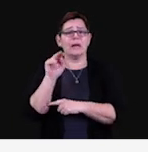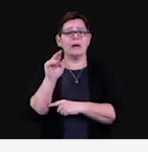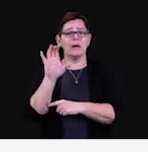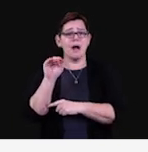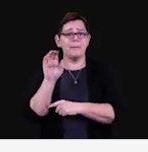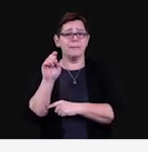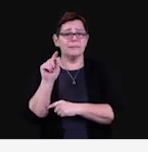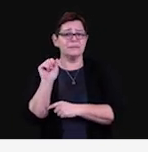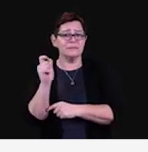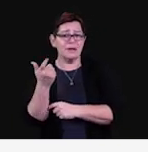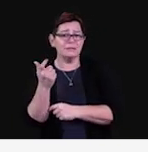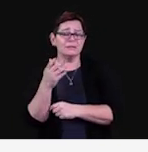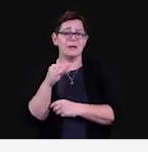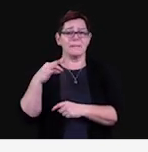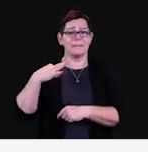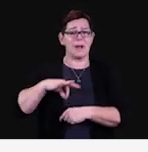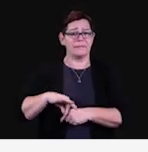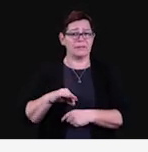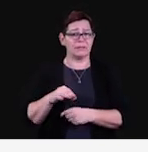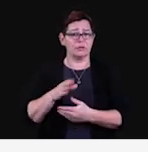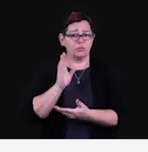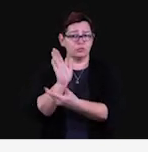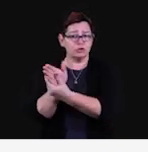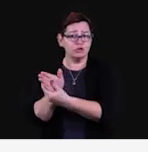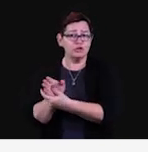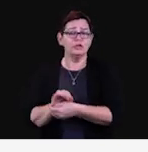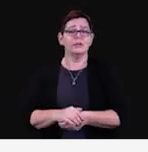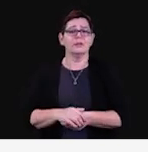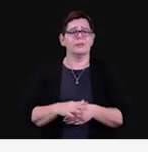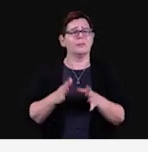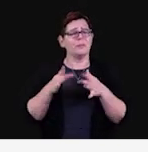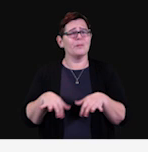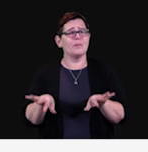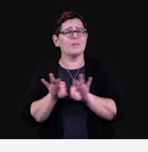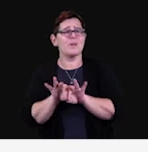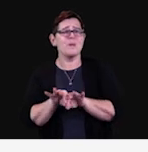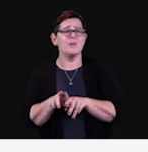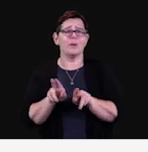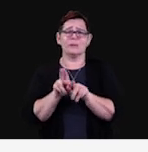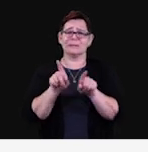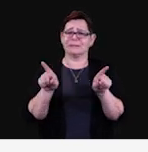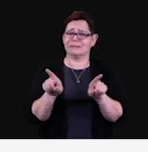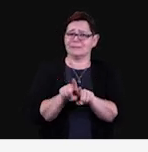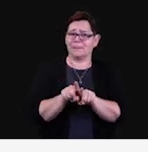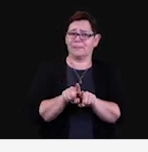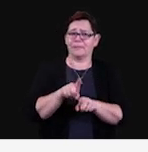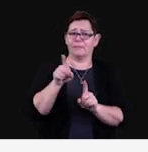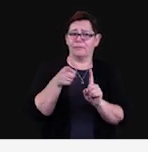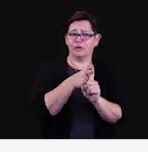It is important to use the same first and last names in all your interactions with the CRA.